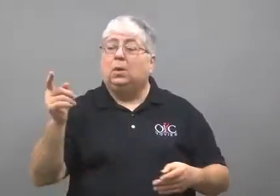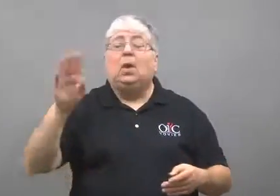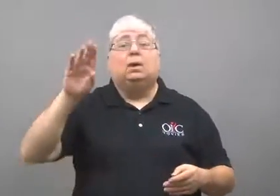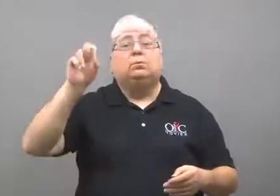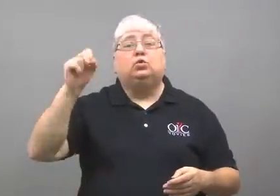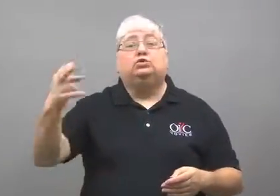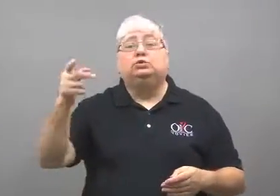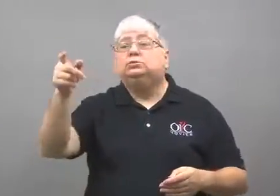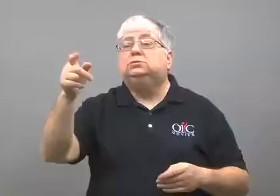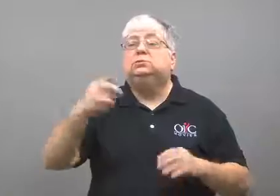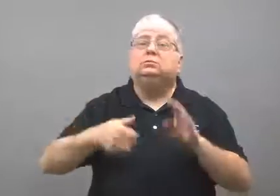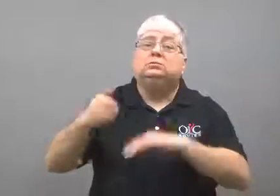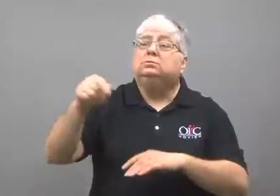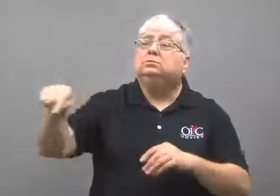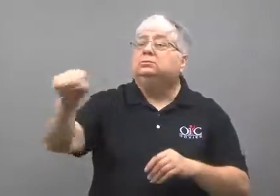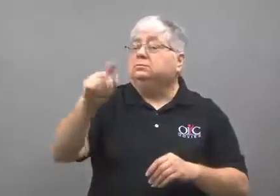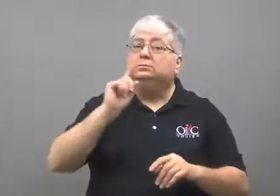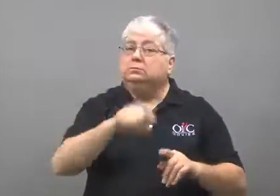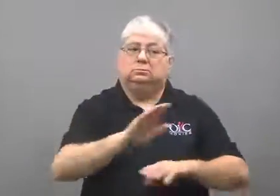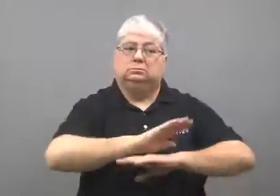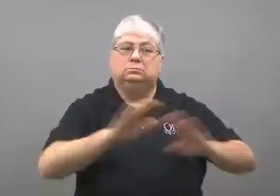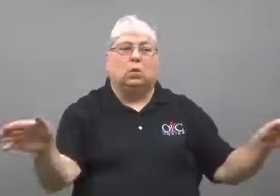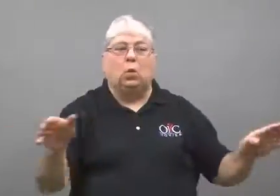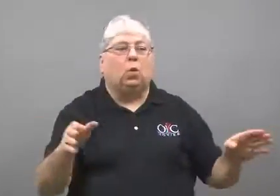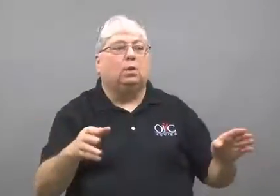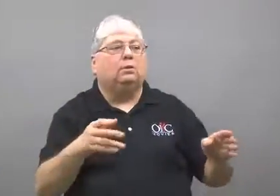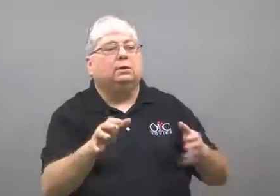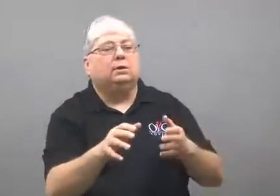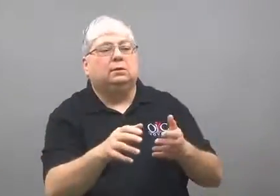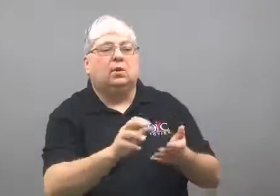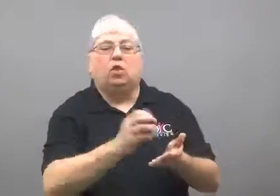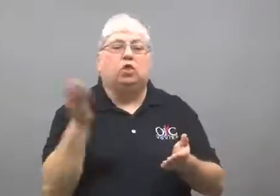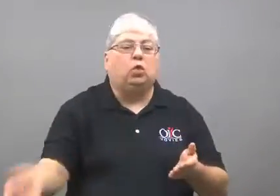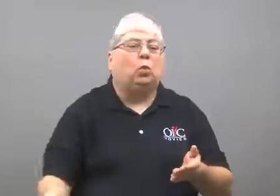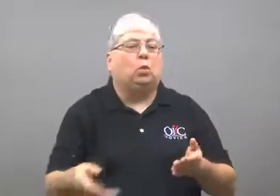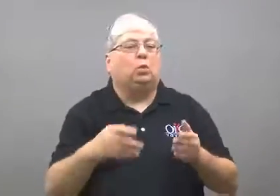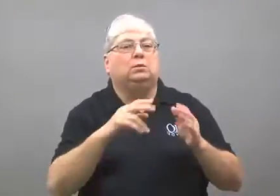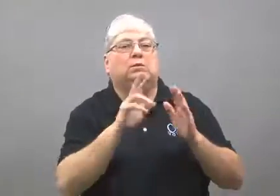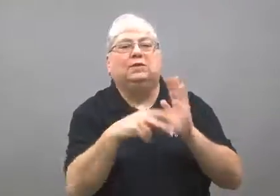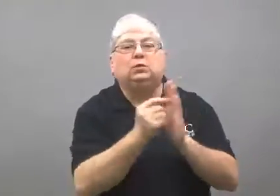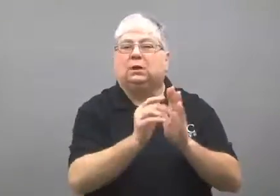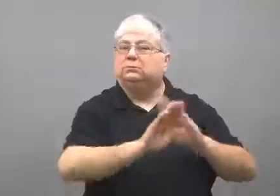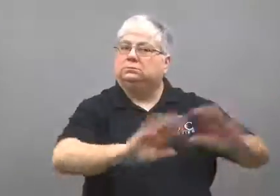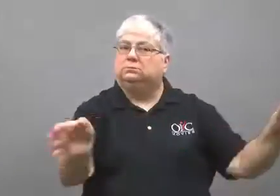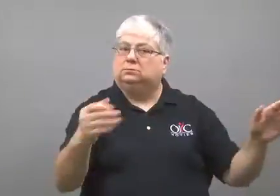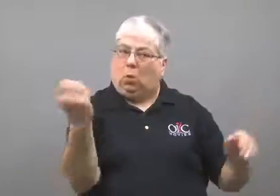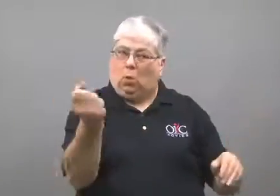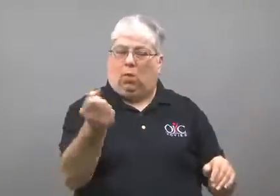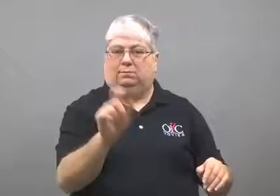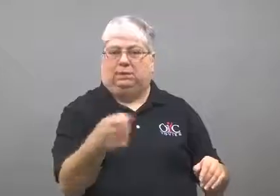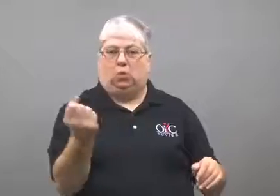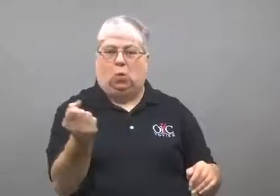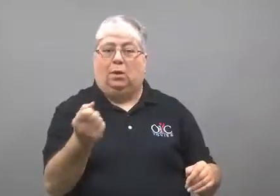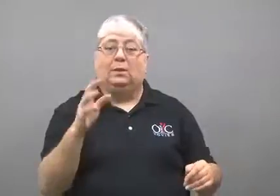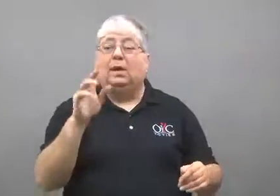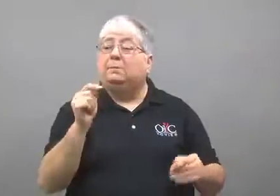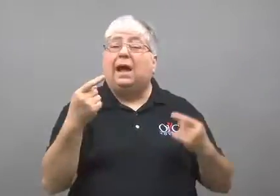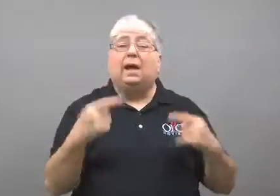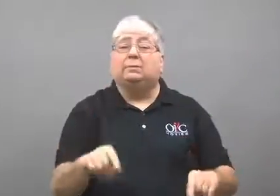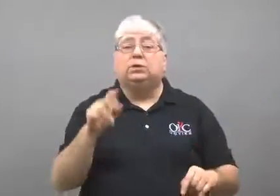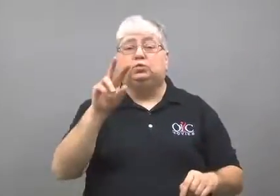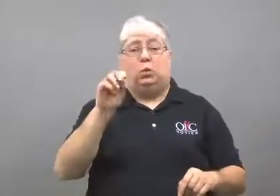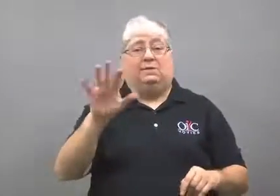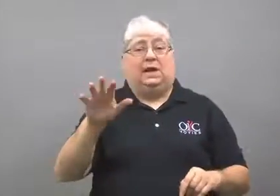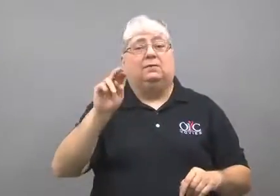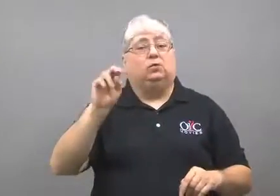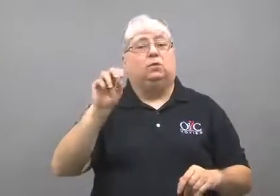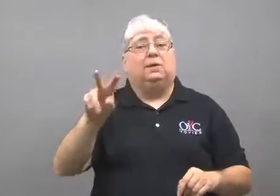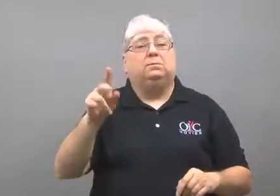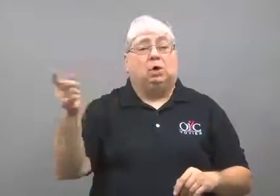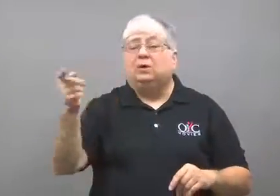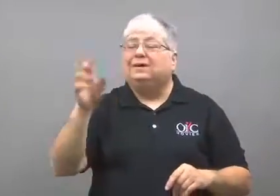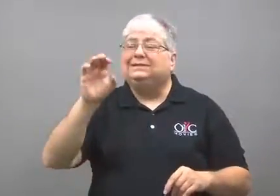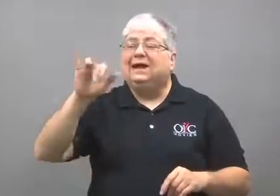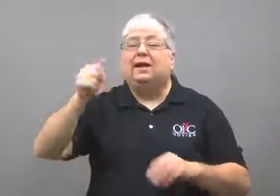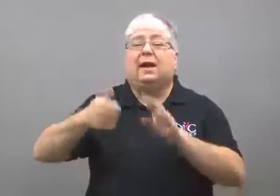Bush officials had prohibited the destruction of these tapes.